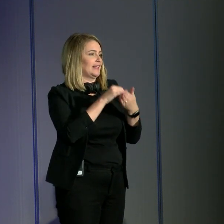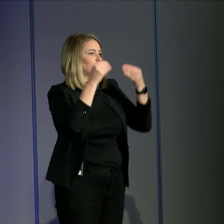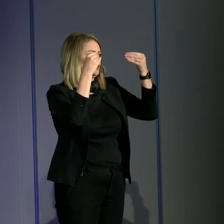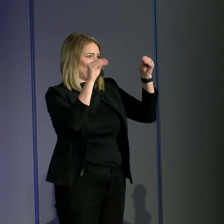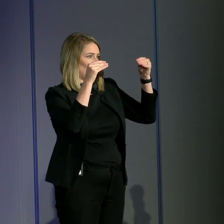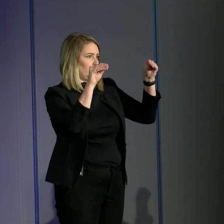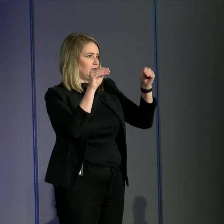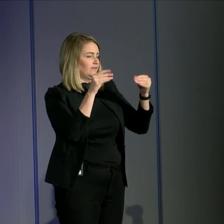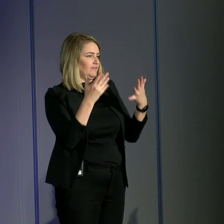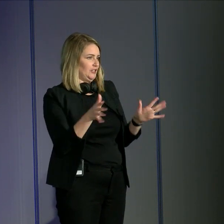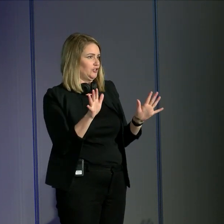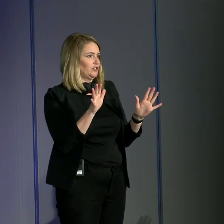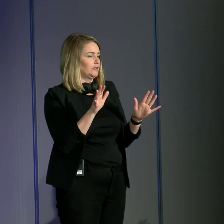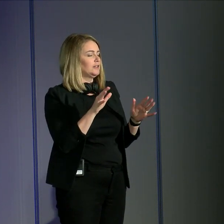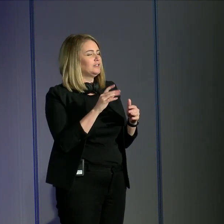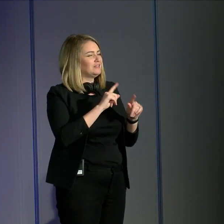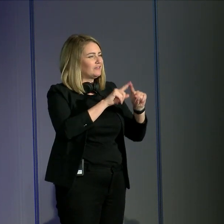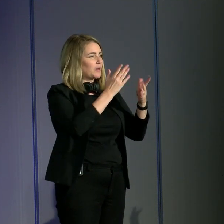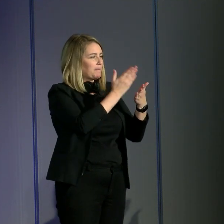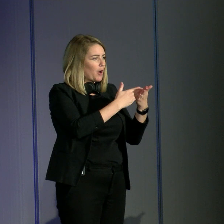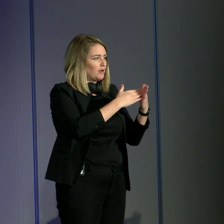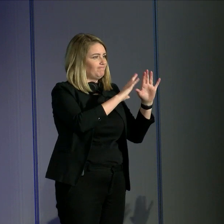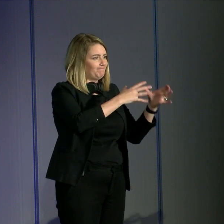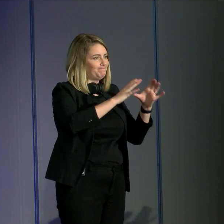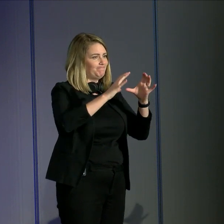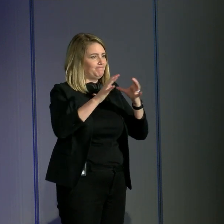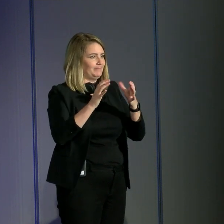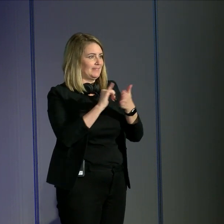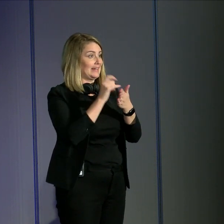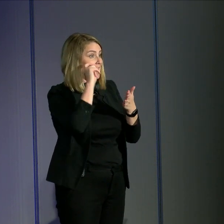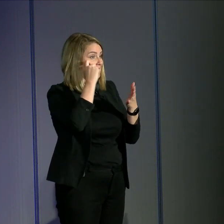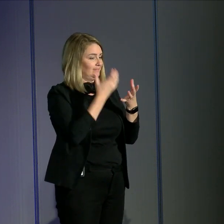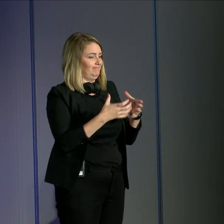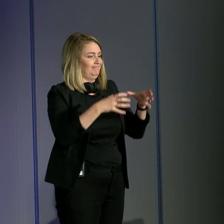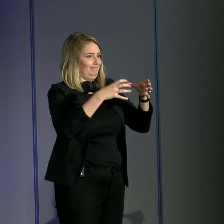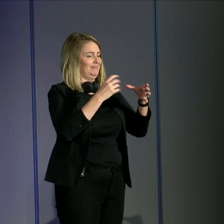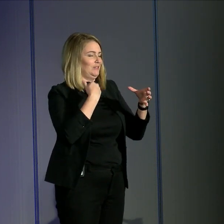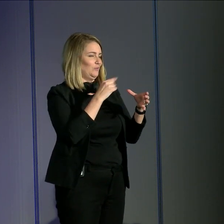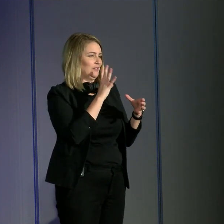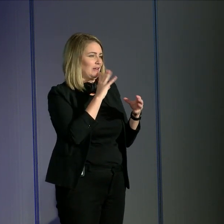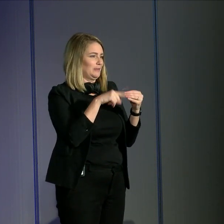So these are all the different parts of the onion that we talked about.